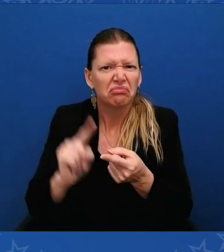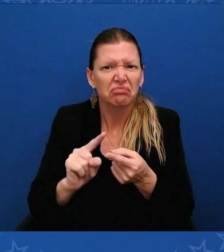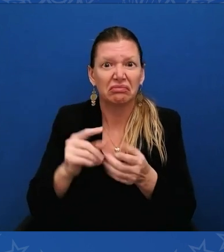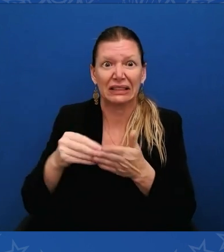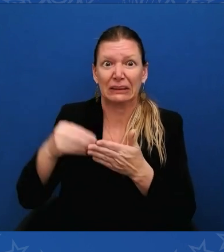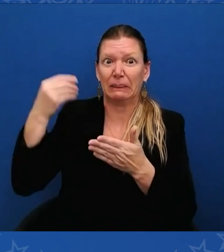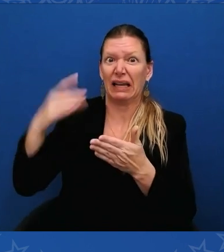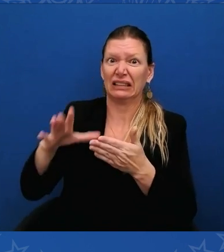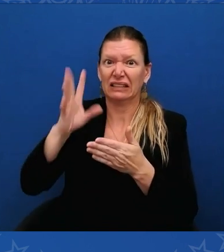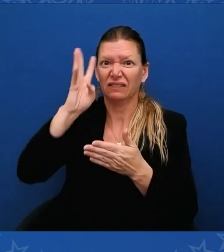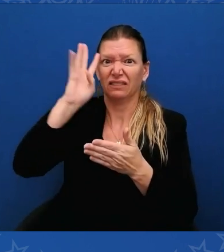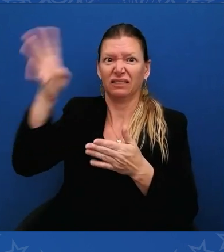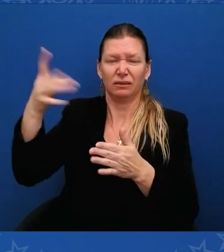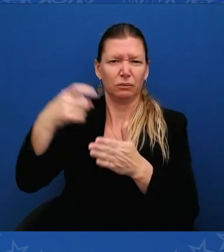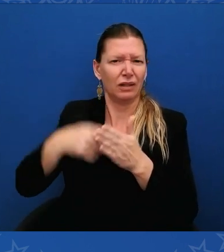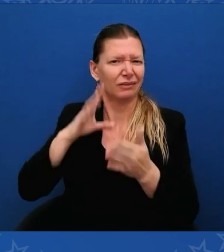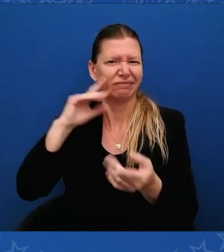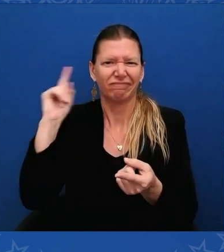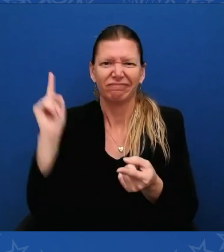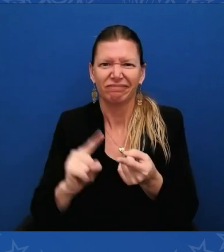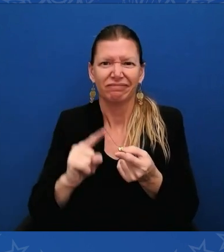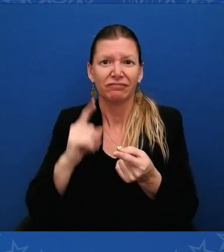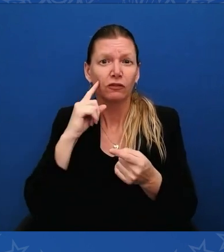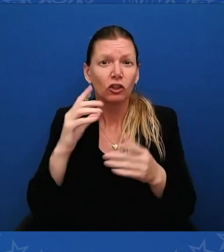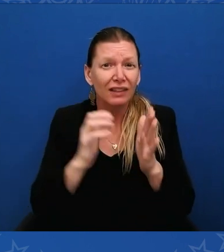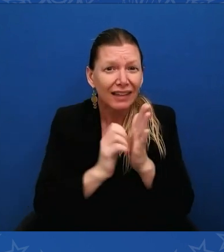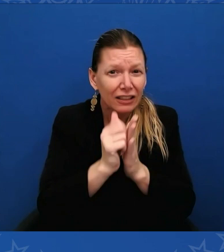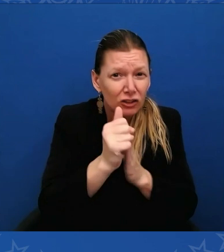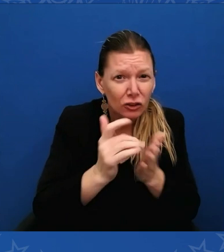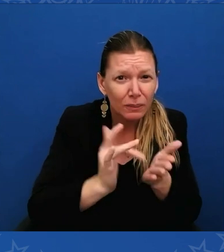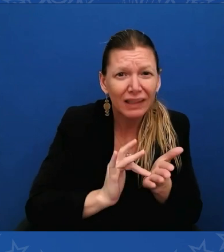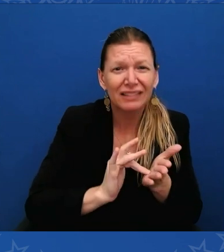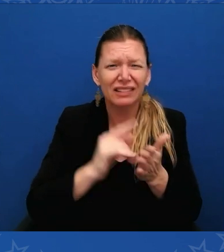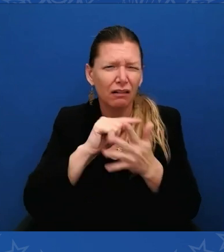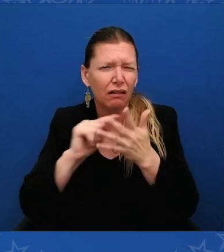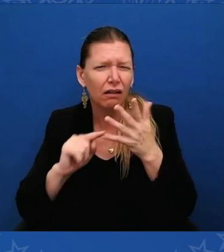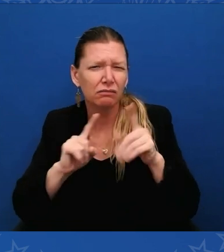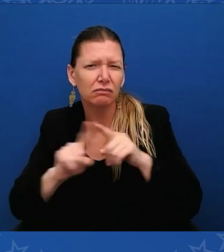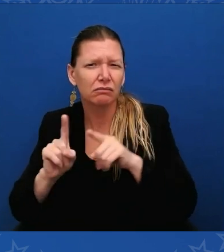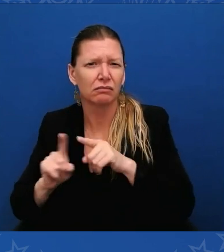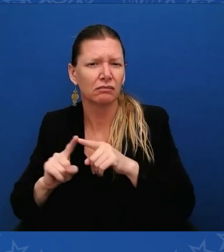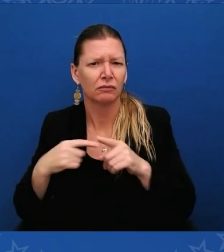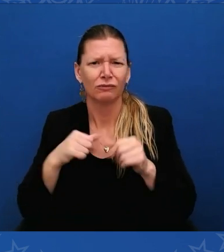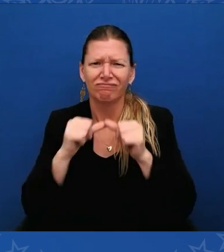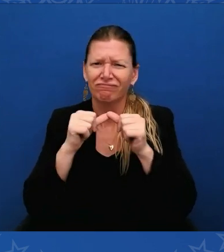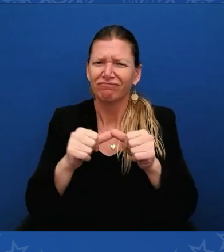for every single American. By the way, our reforms not only save lives;